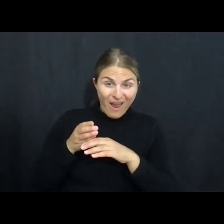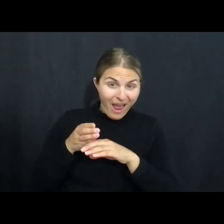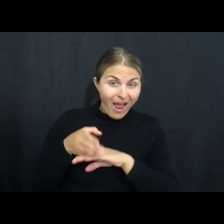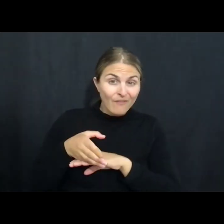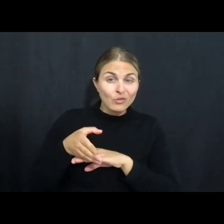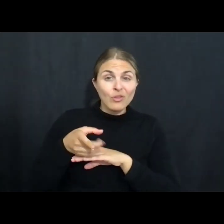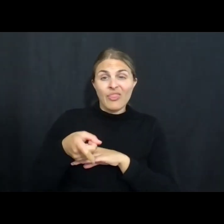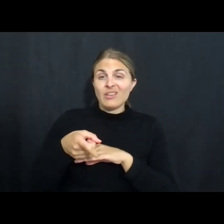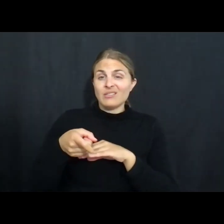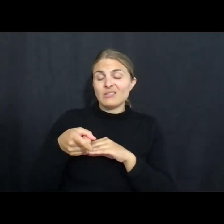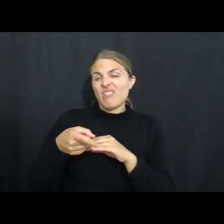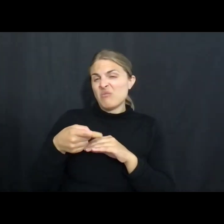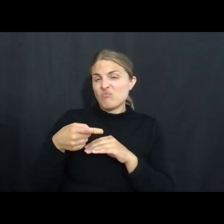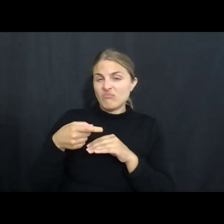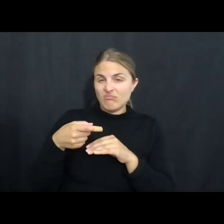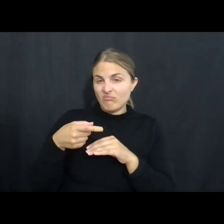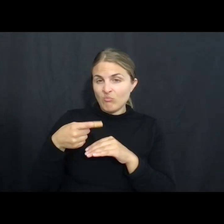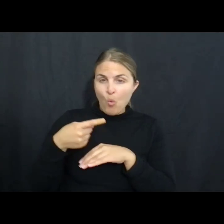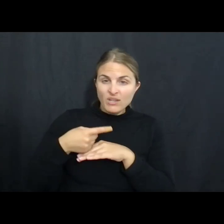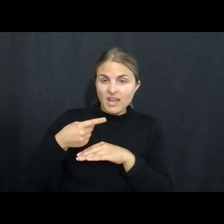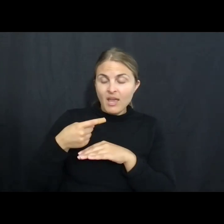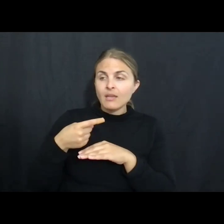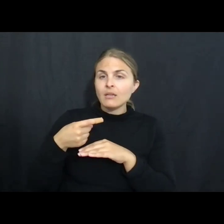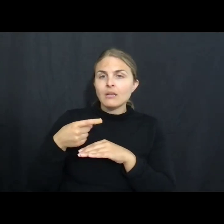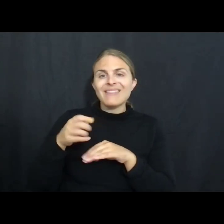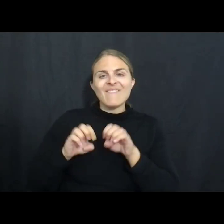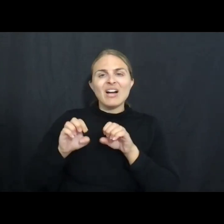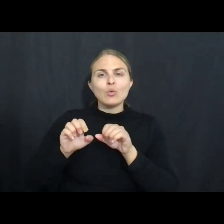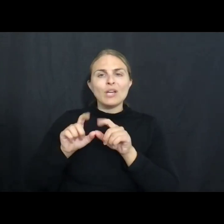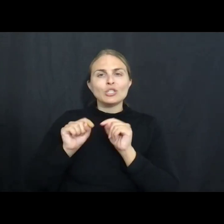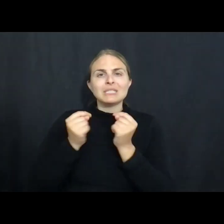evaluation. Really, really appreciate everybody complete